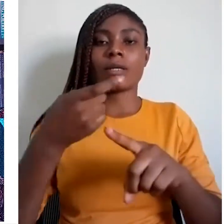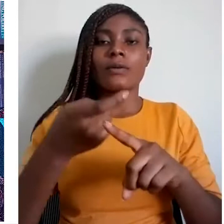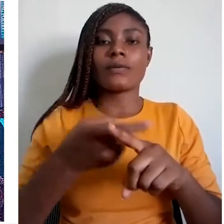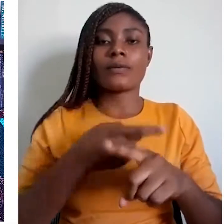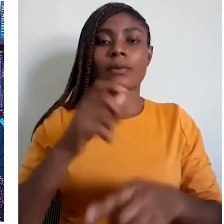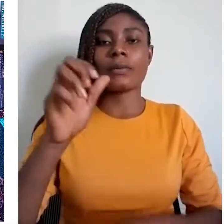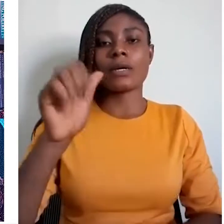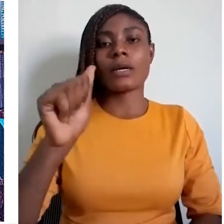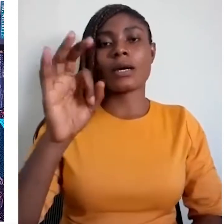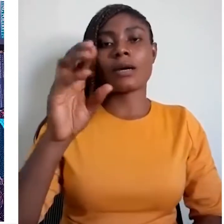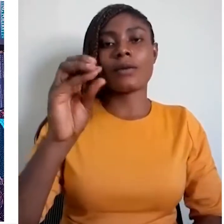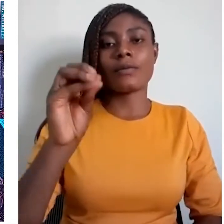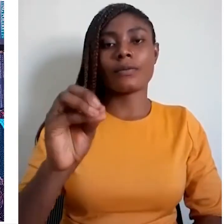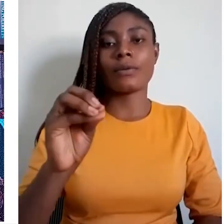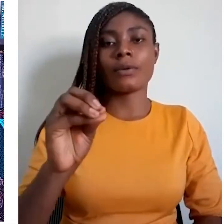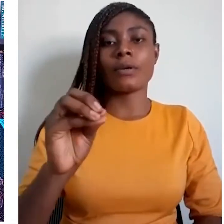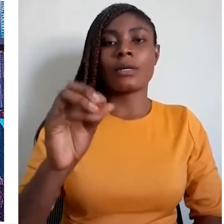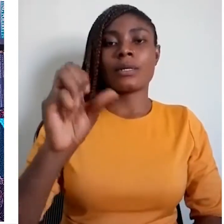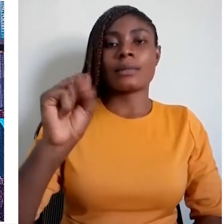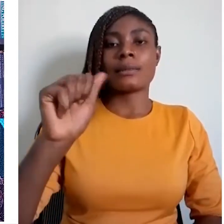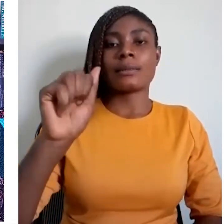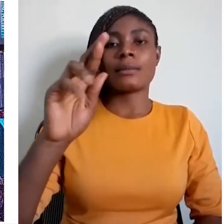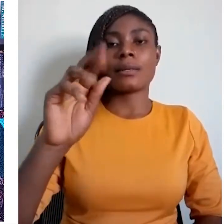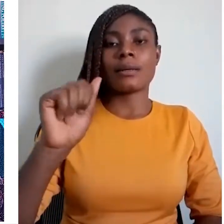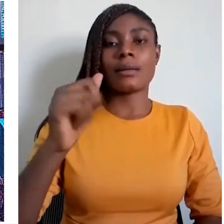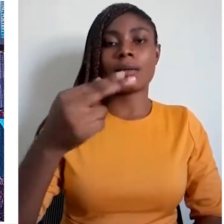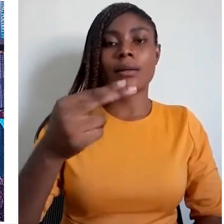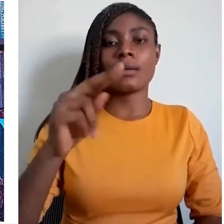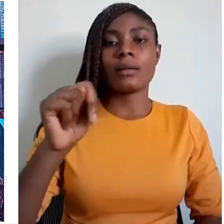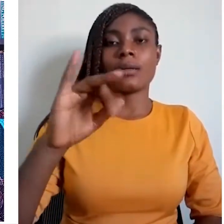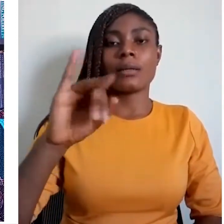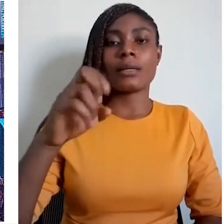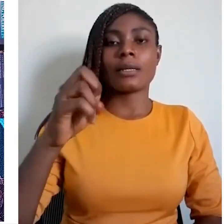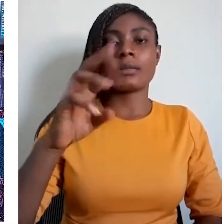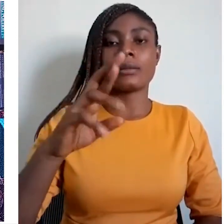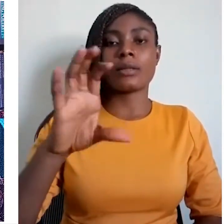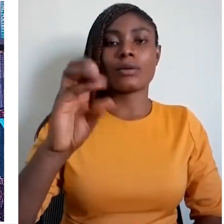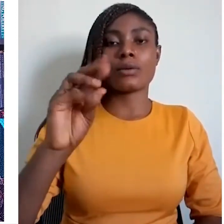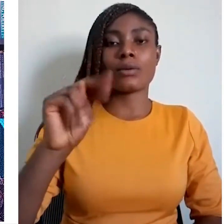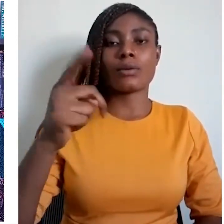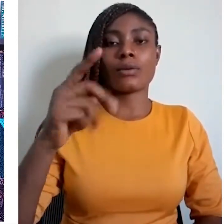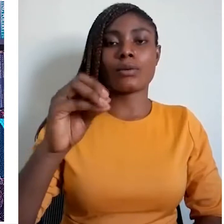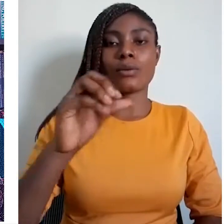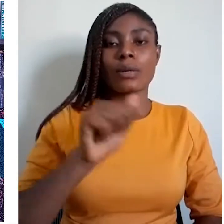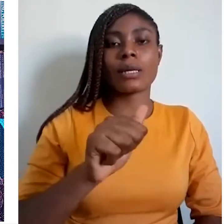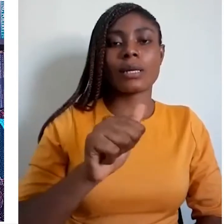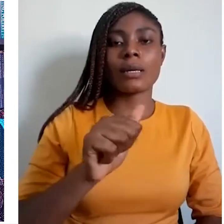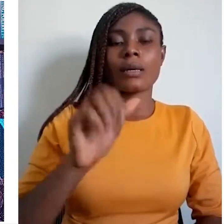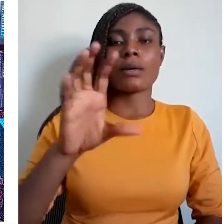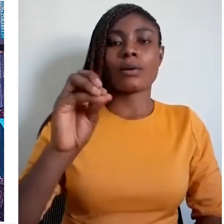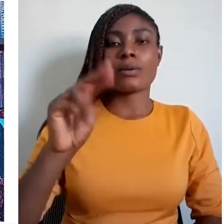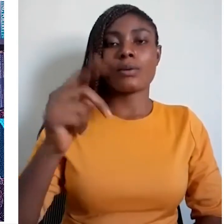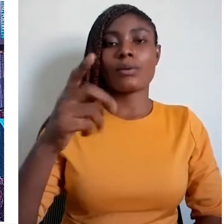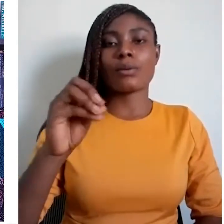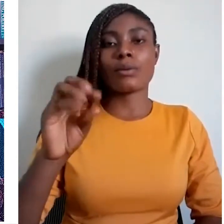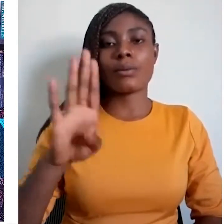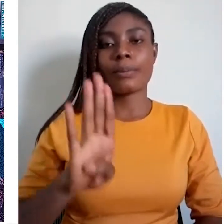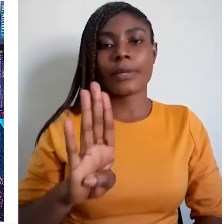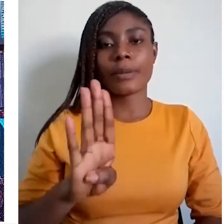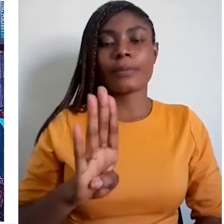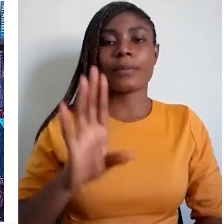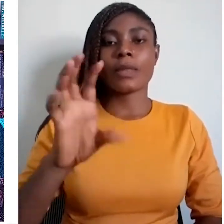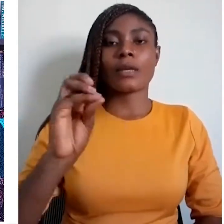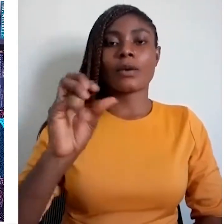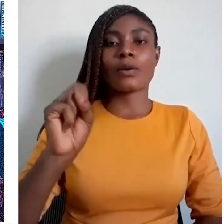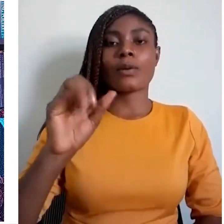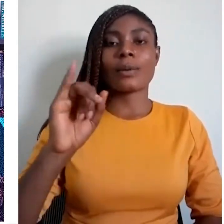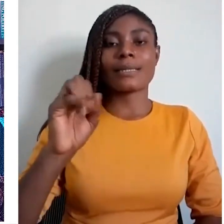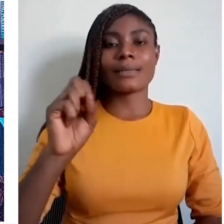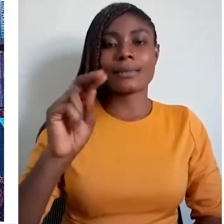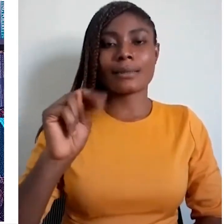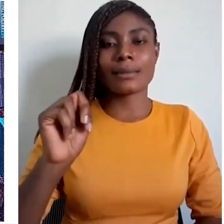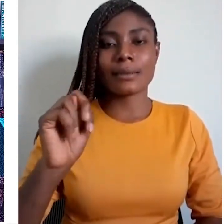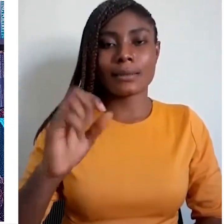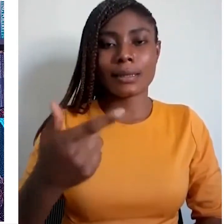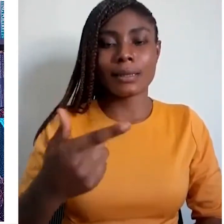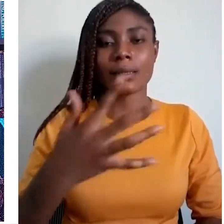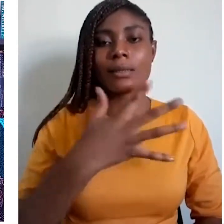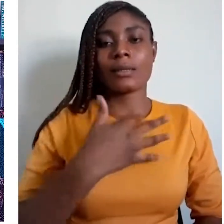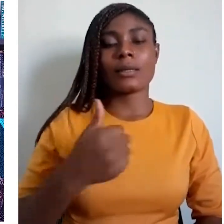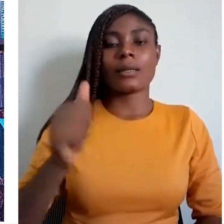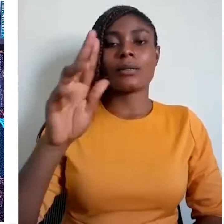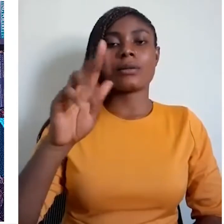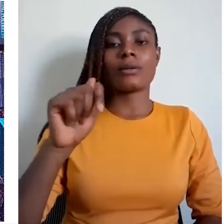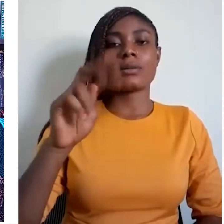Nilo-Sahara, Niger-Congo A, Niger-Congo B, Khoisan, and Austronesian.